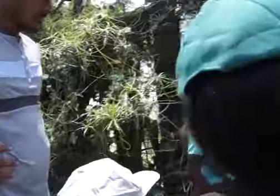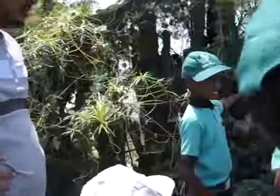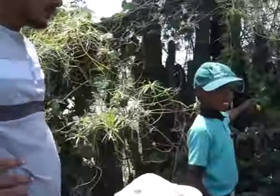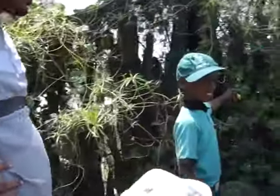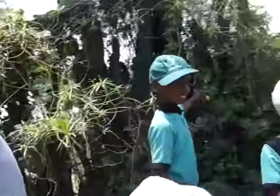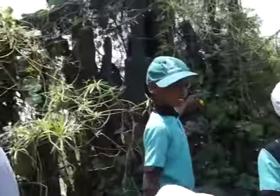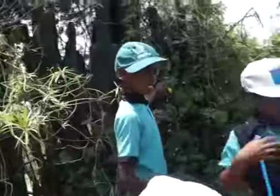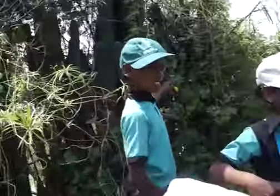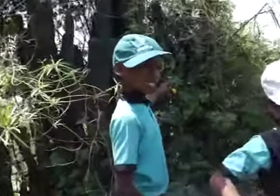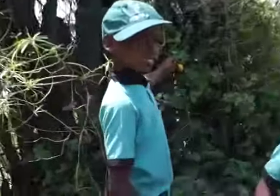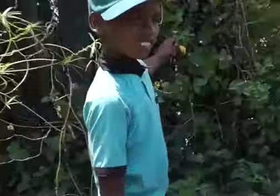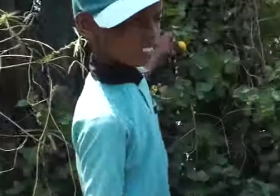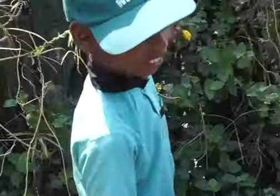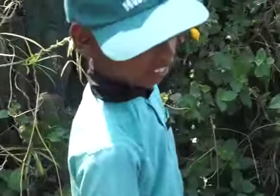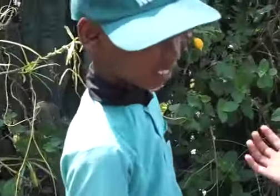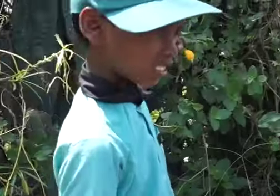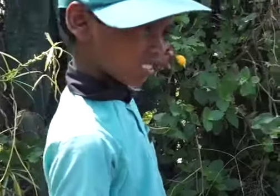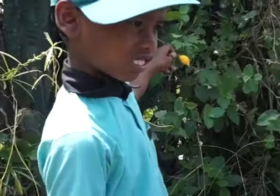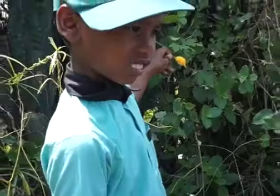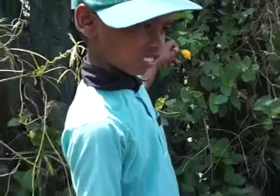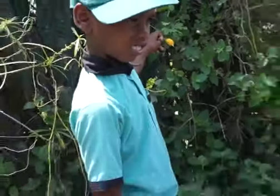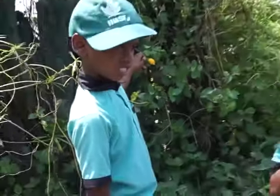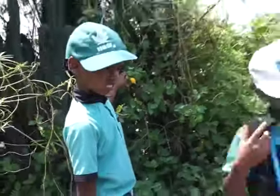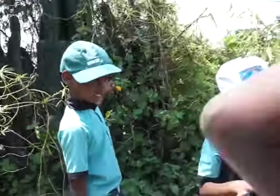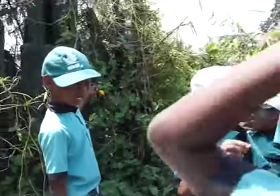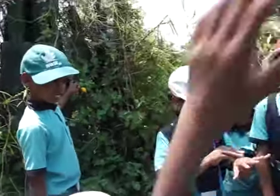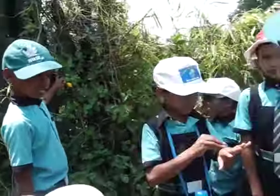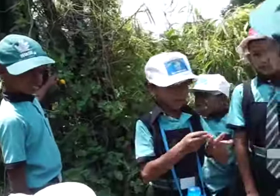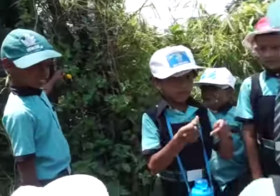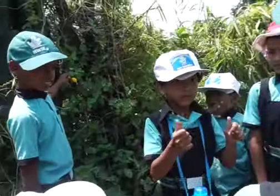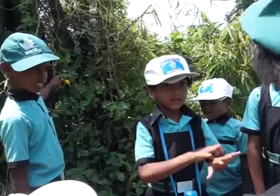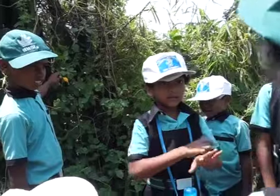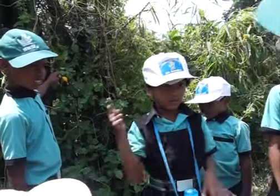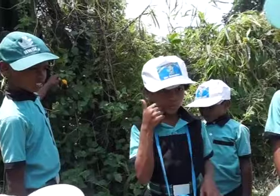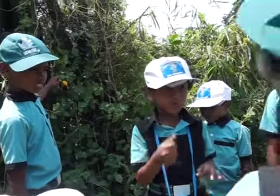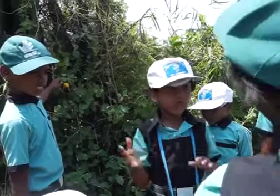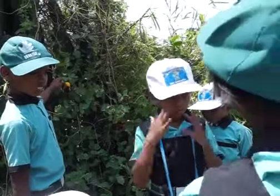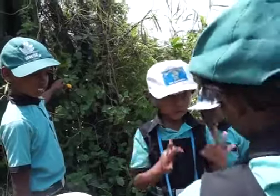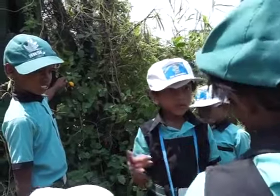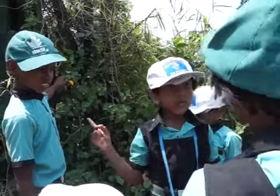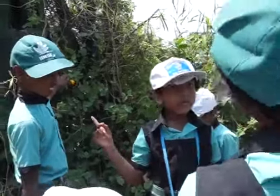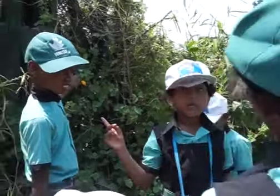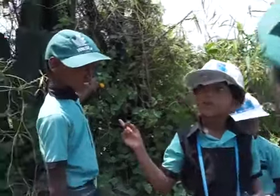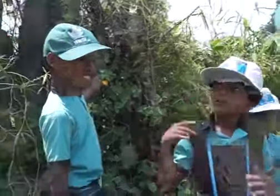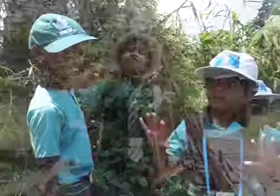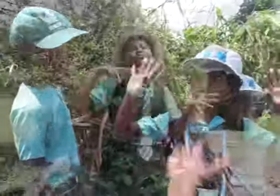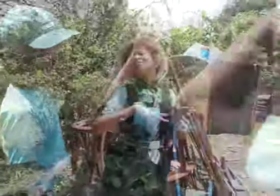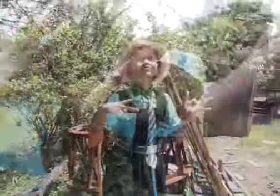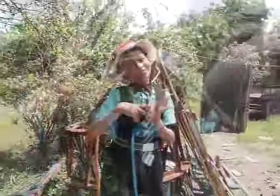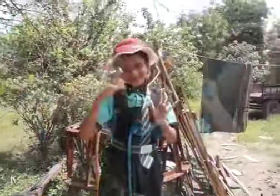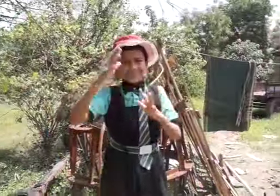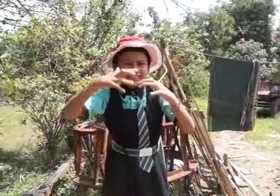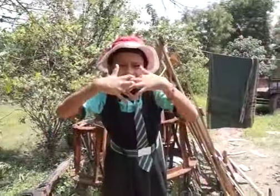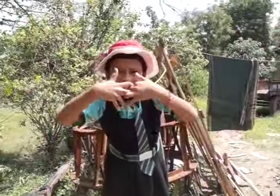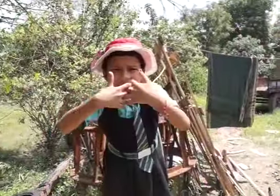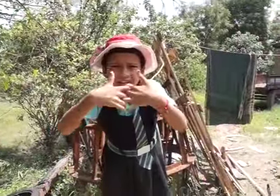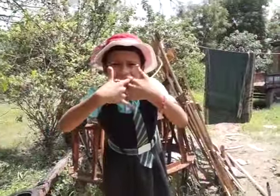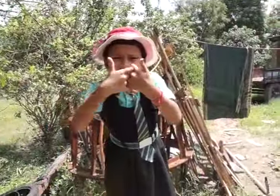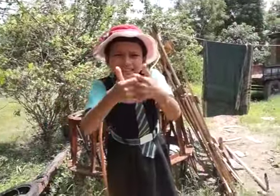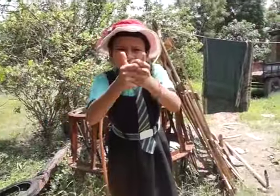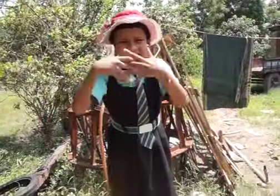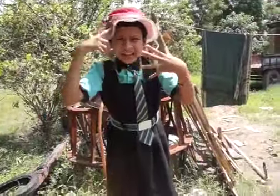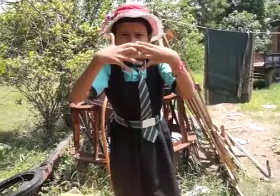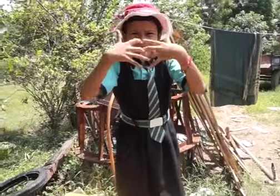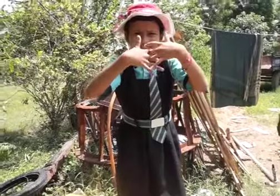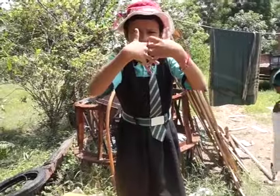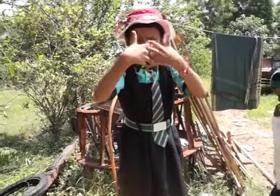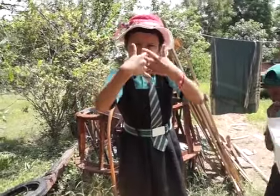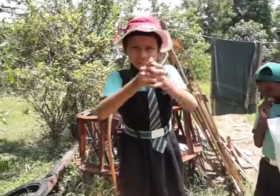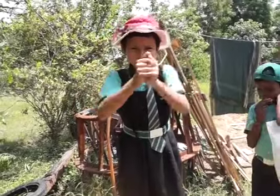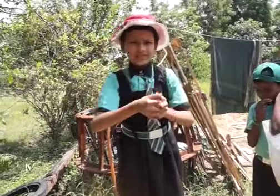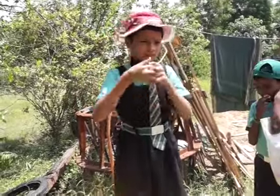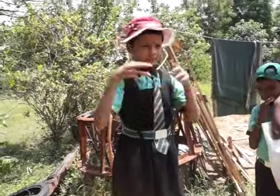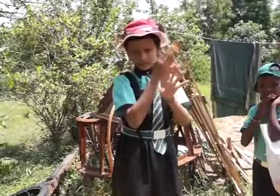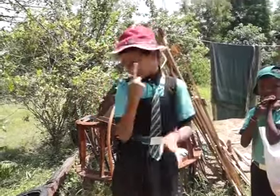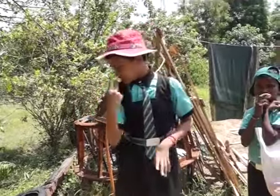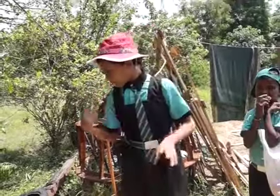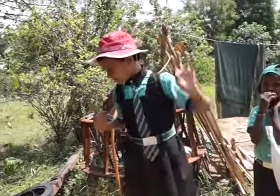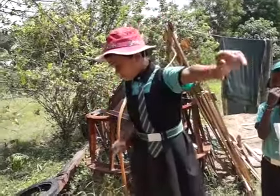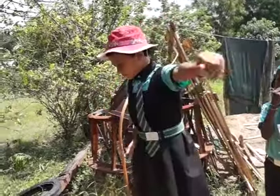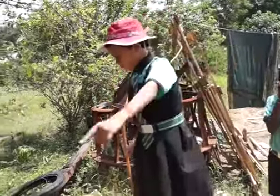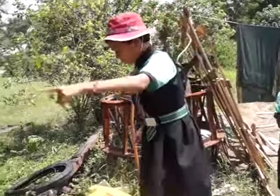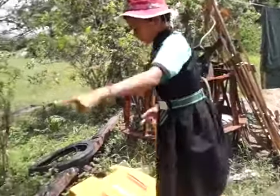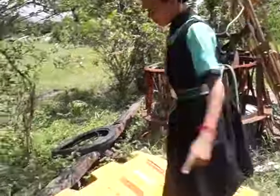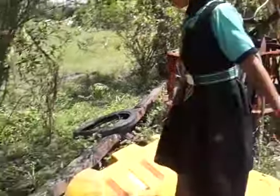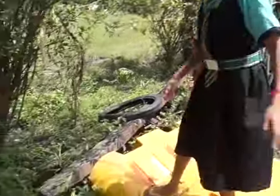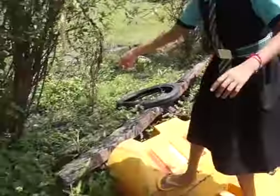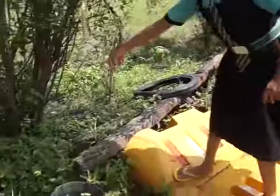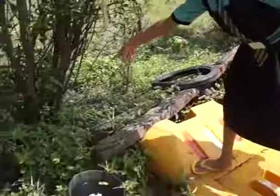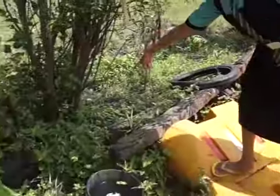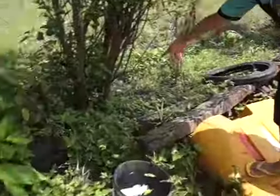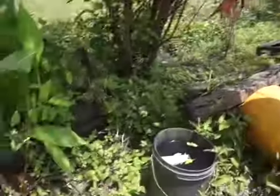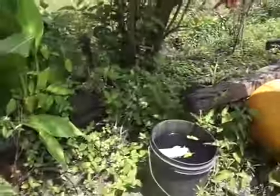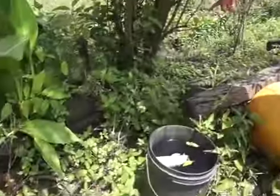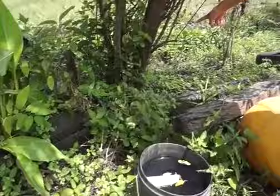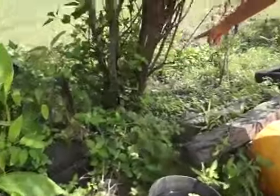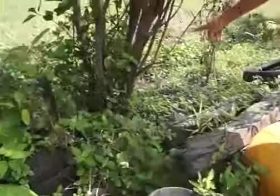hindu gods